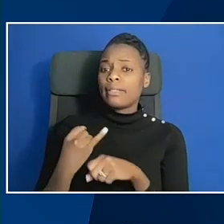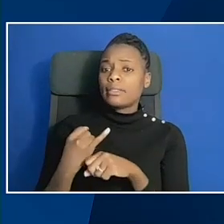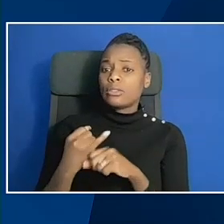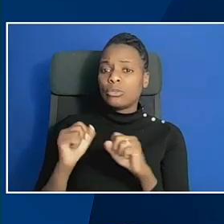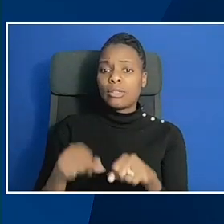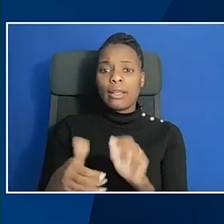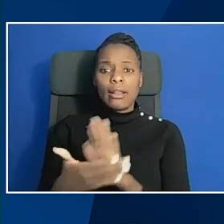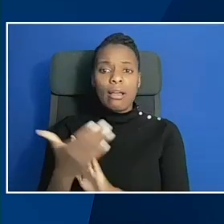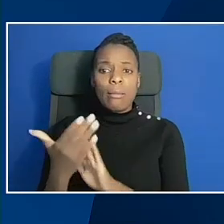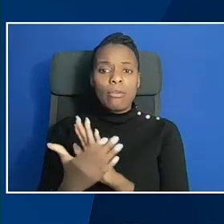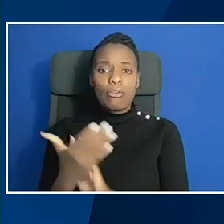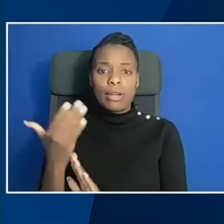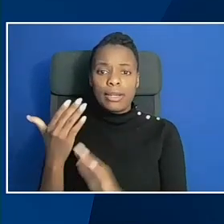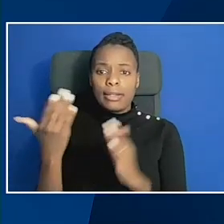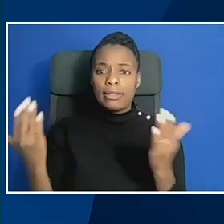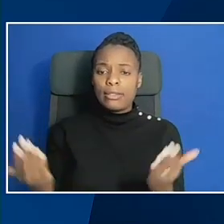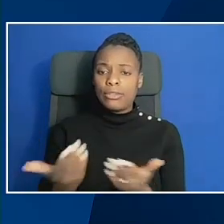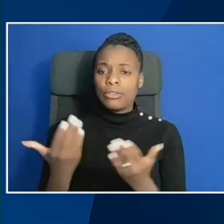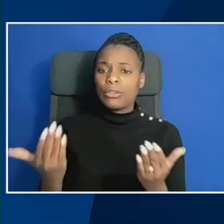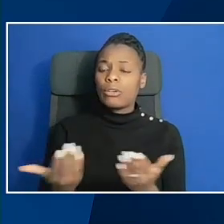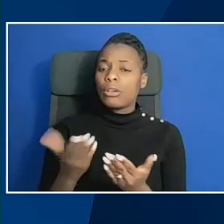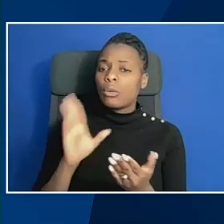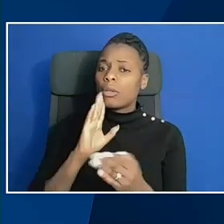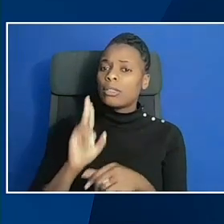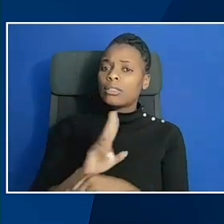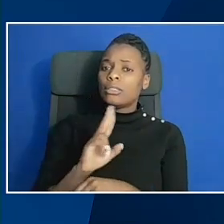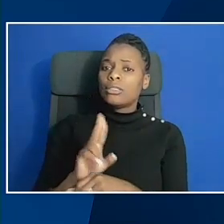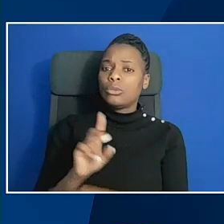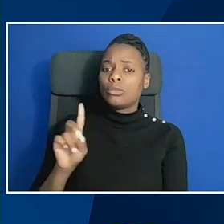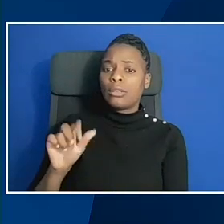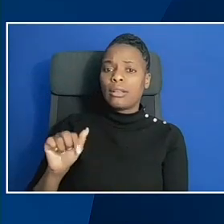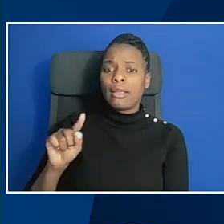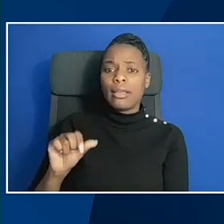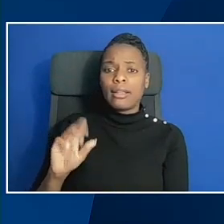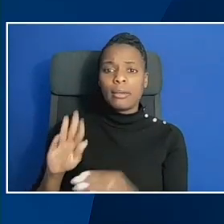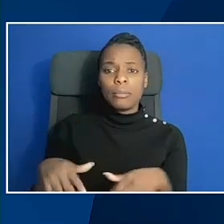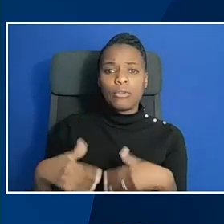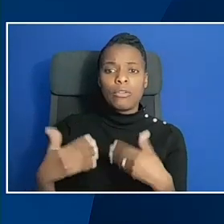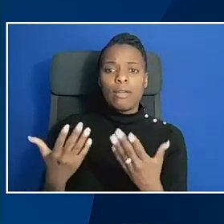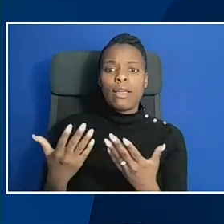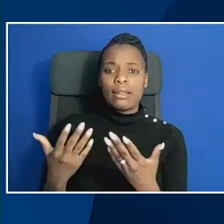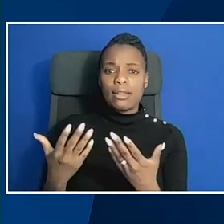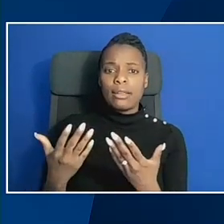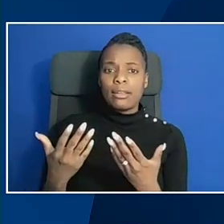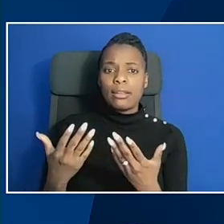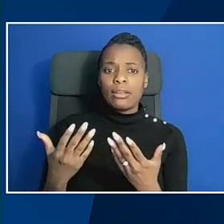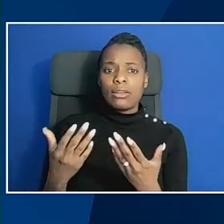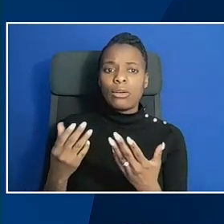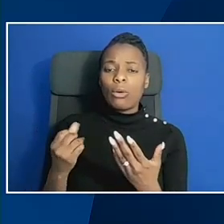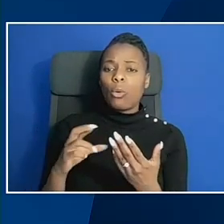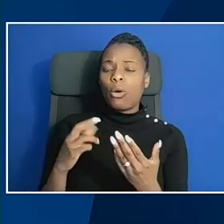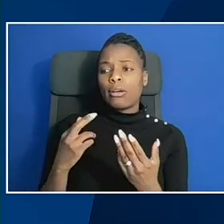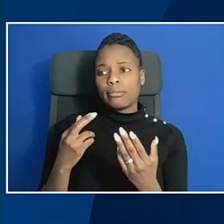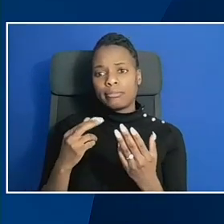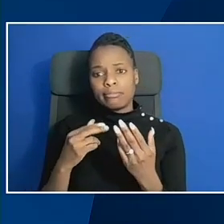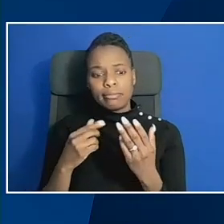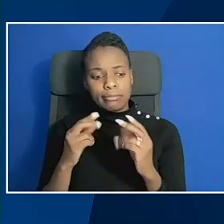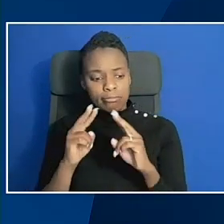here, and we will use the data provided to or the we will take into account in making our determination.